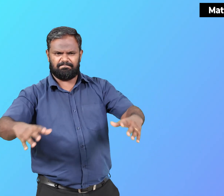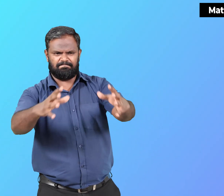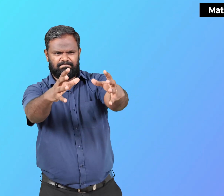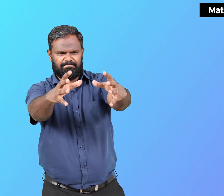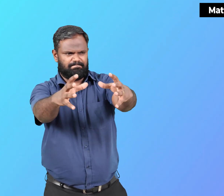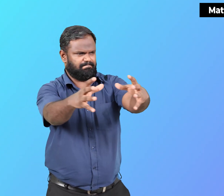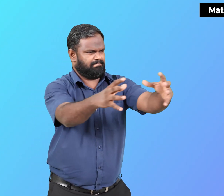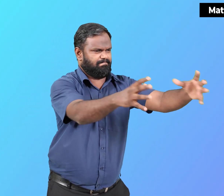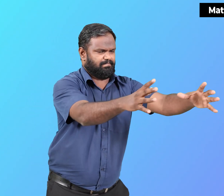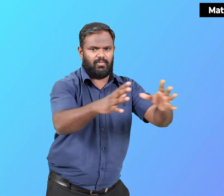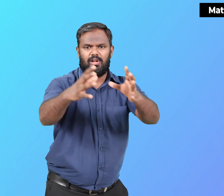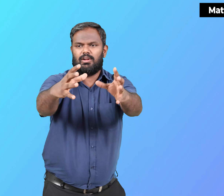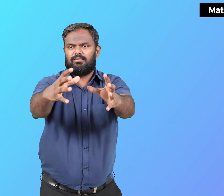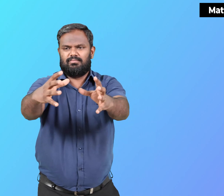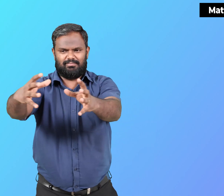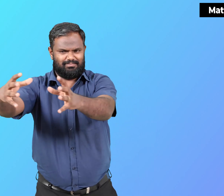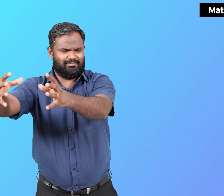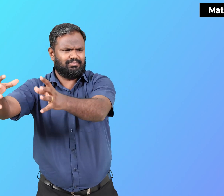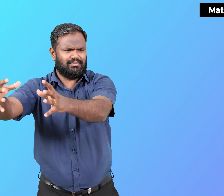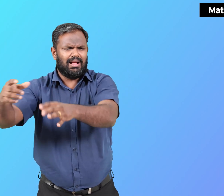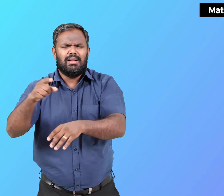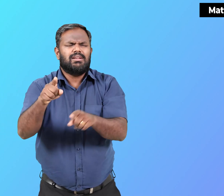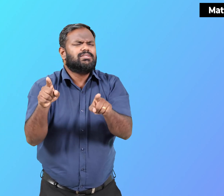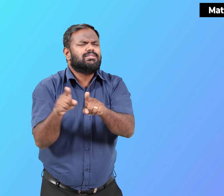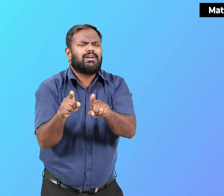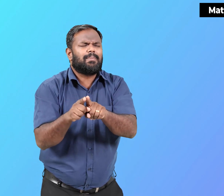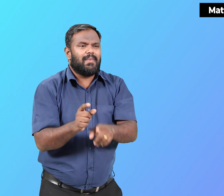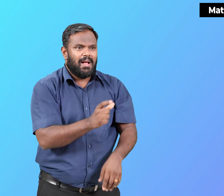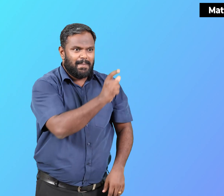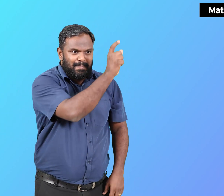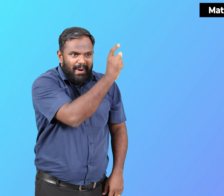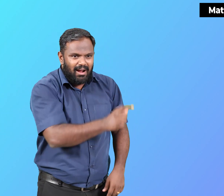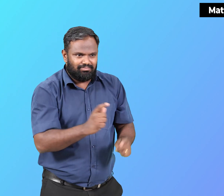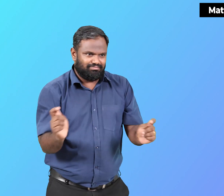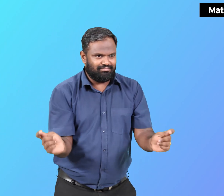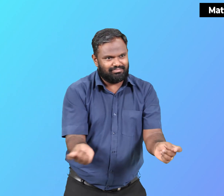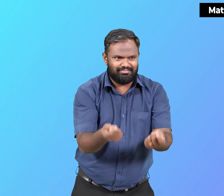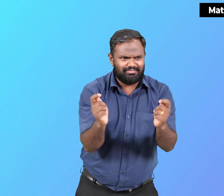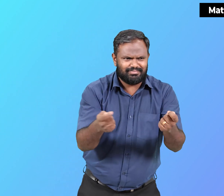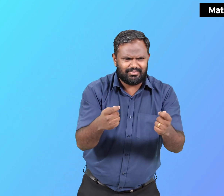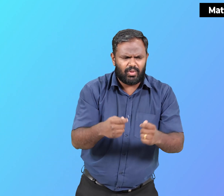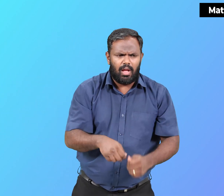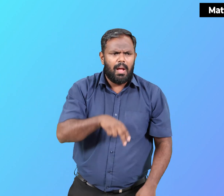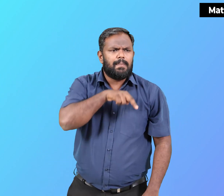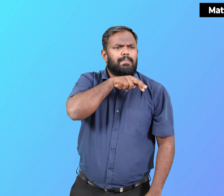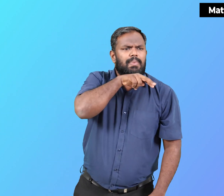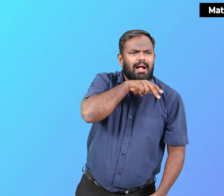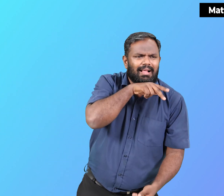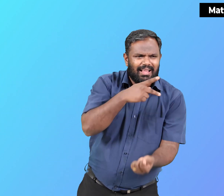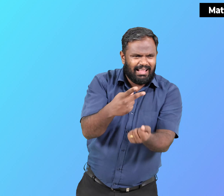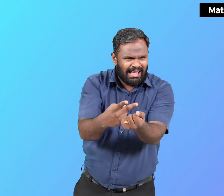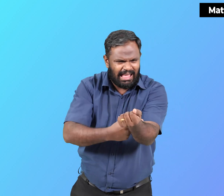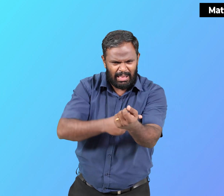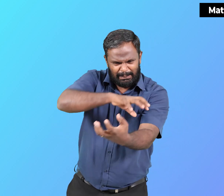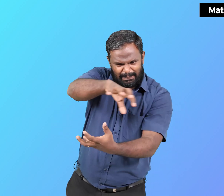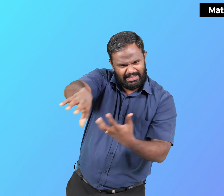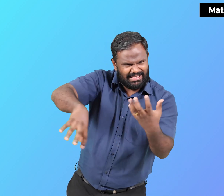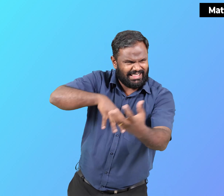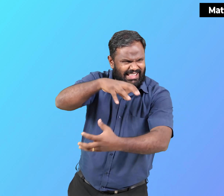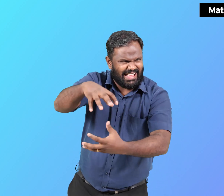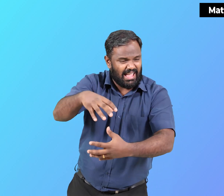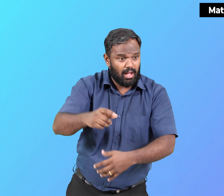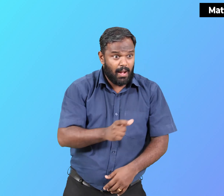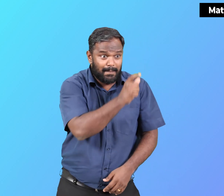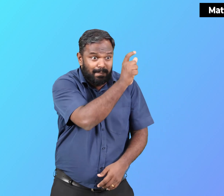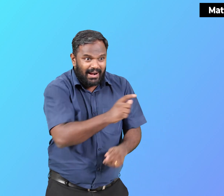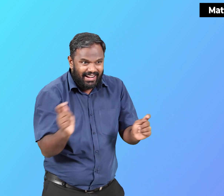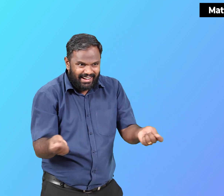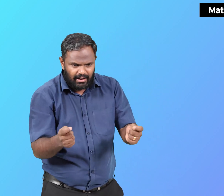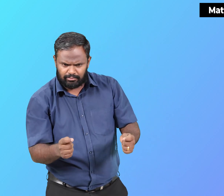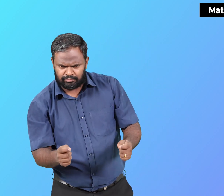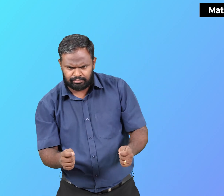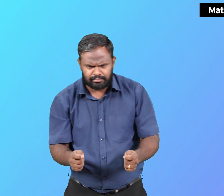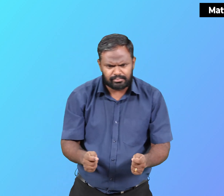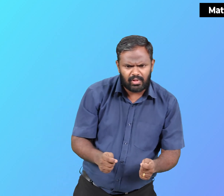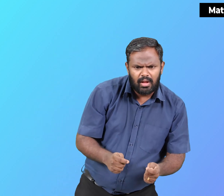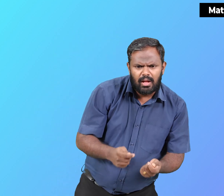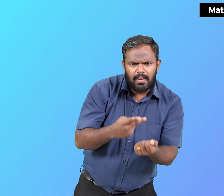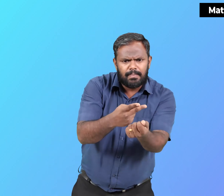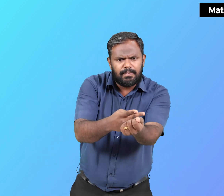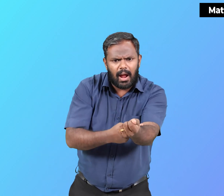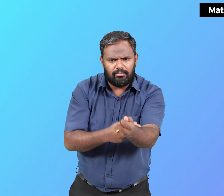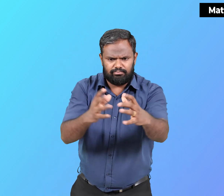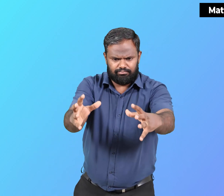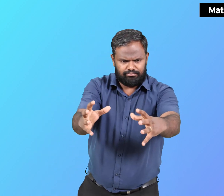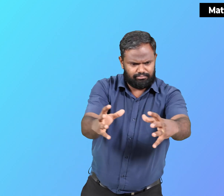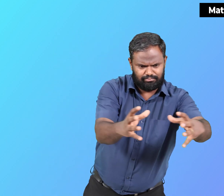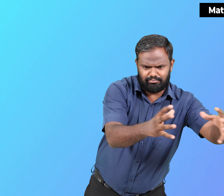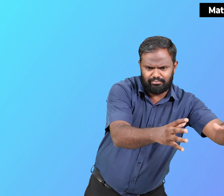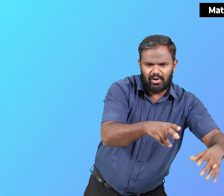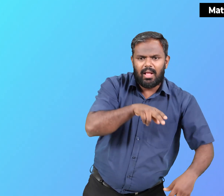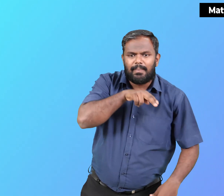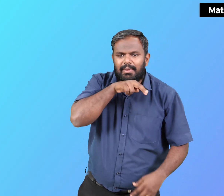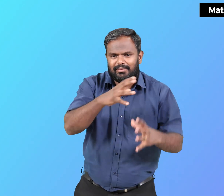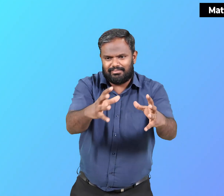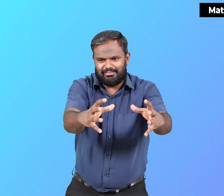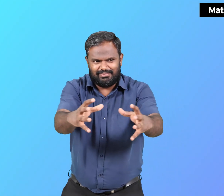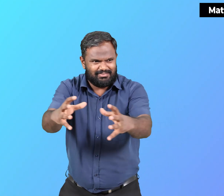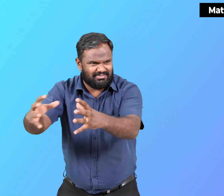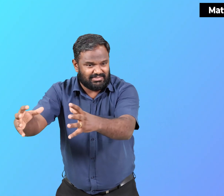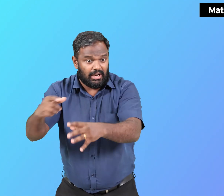Then he will separate everyone into two groups. It will be like a shepherd separating his sheep from his goats.